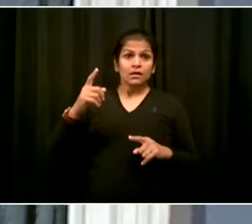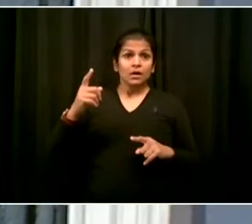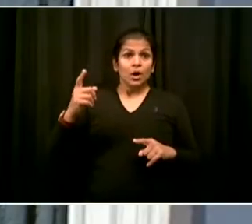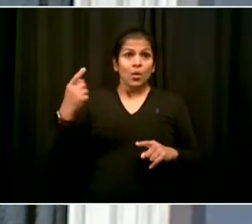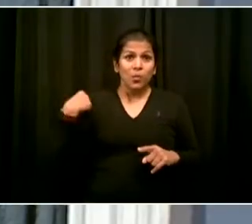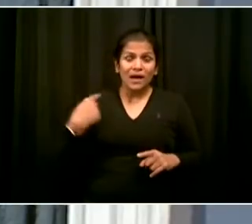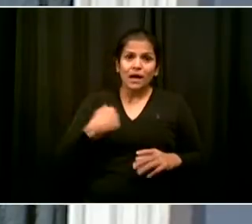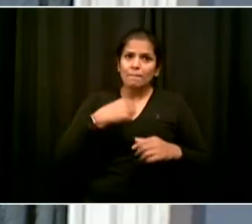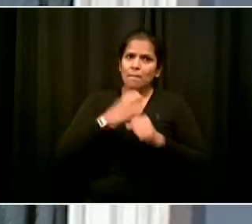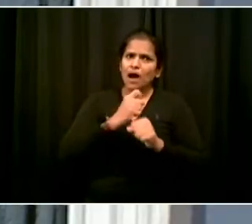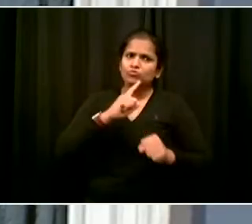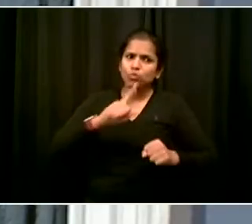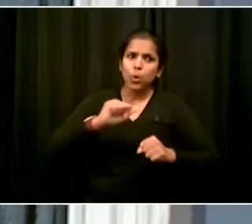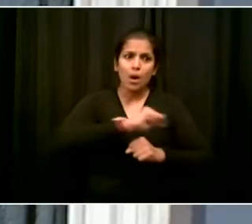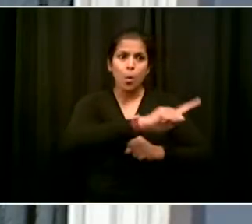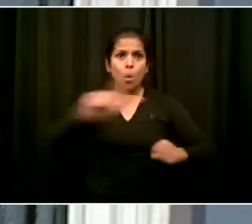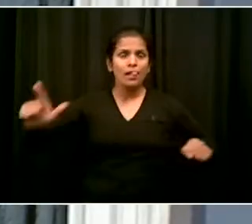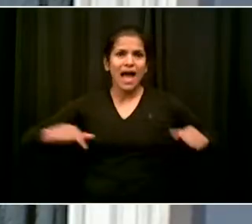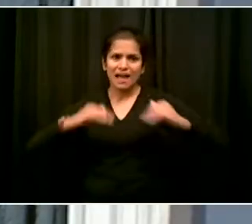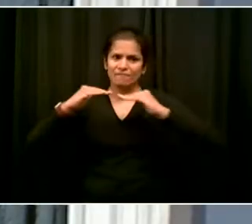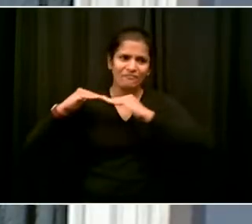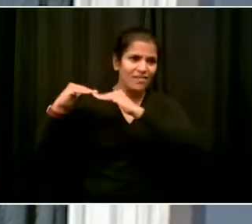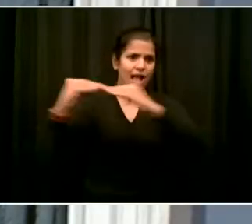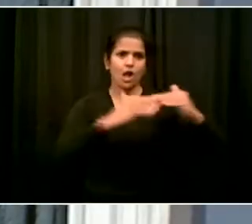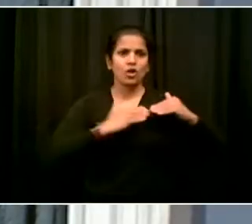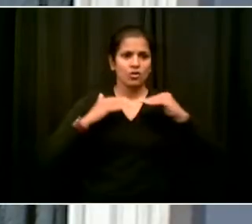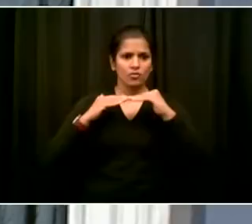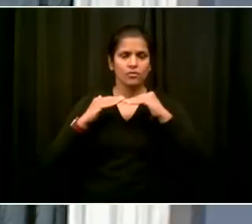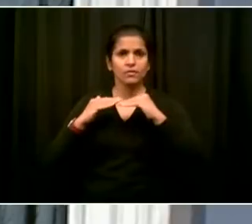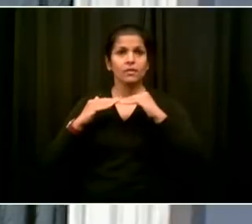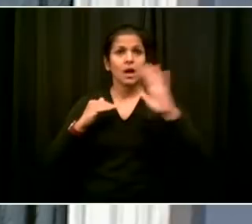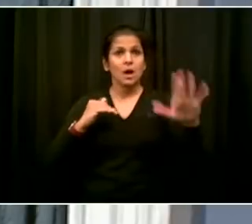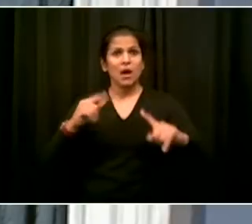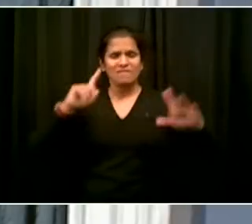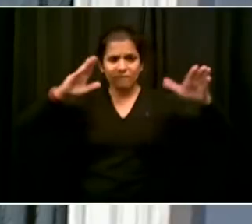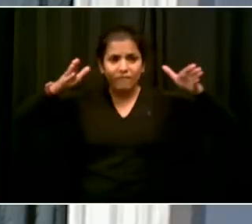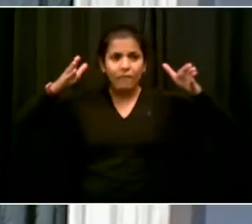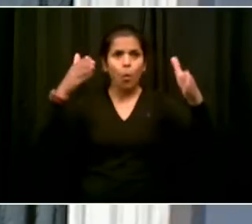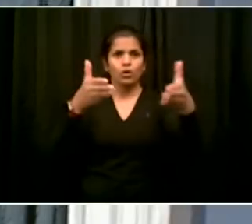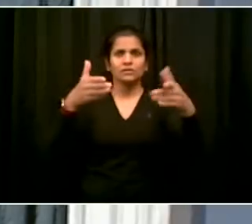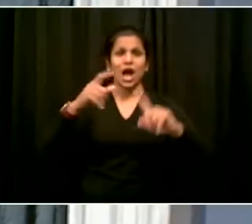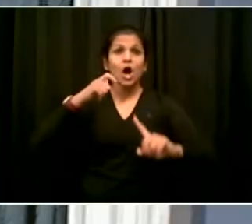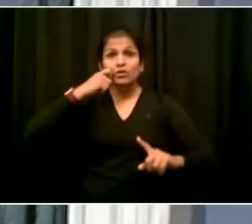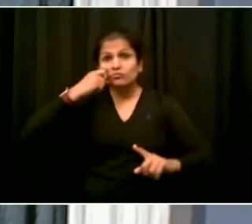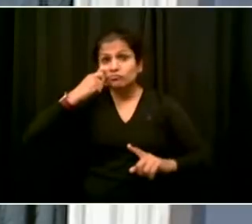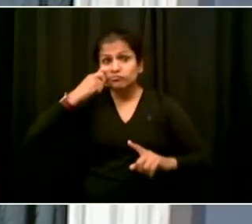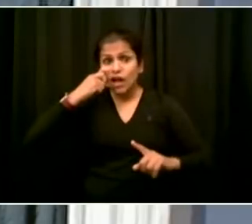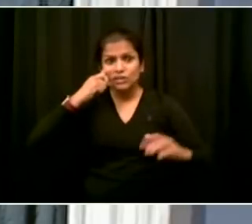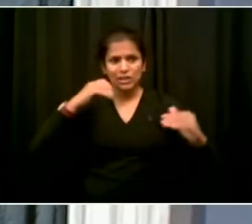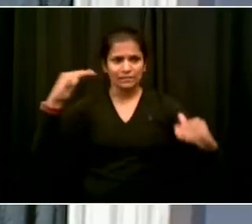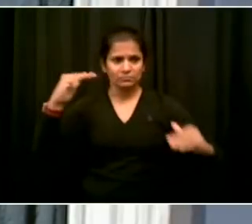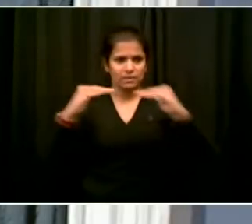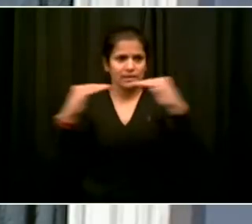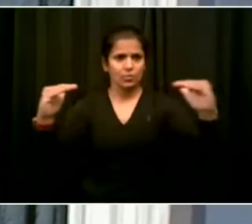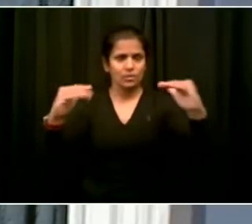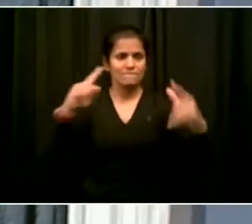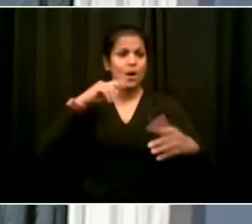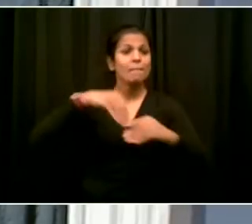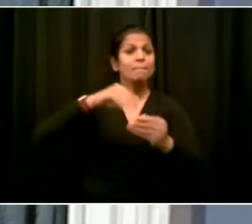THE SUCCESS OF THE VACCICINE DDISTRIBUTION PROGRAM. WE ARE GOING TO MMAKE SURE THAT EQUITY, PARTICULARLY